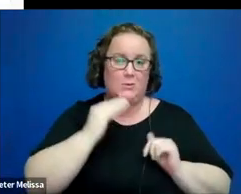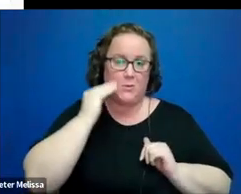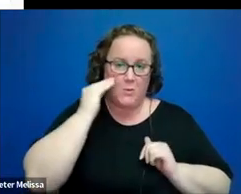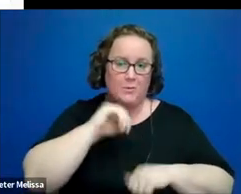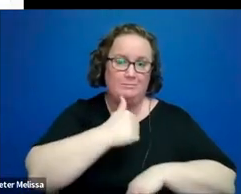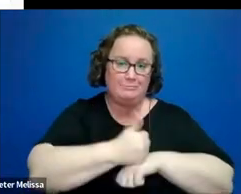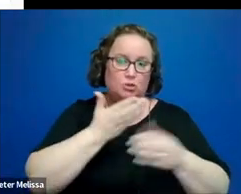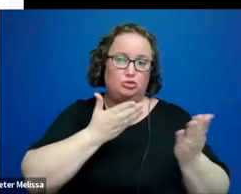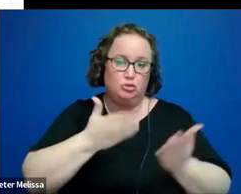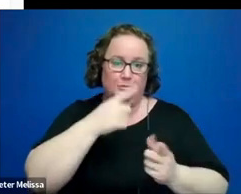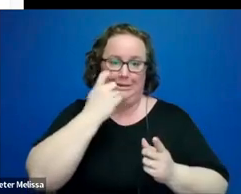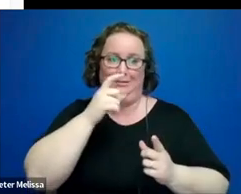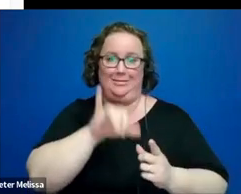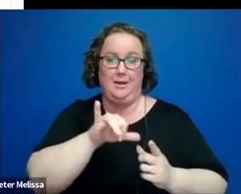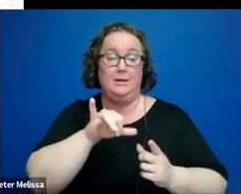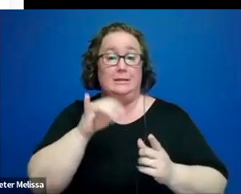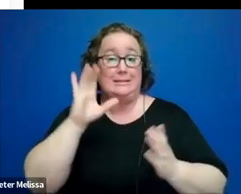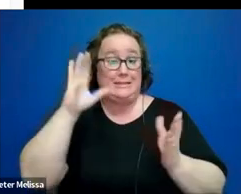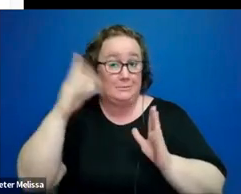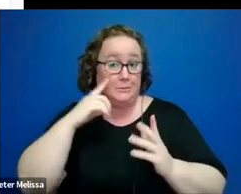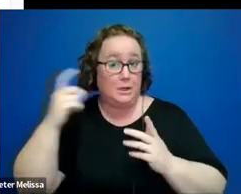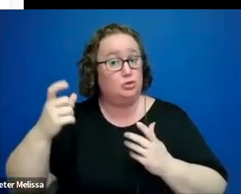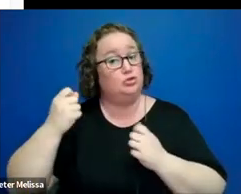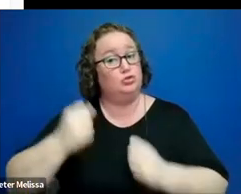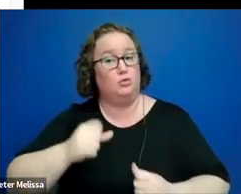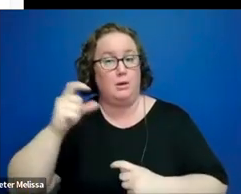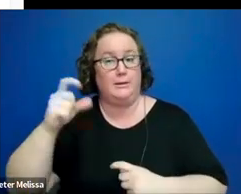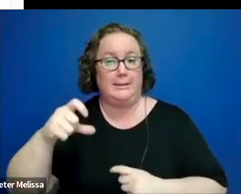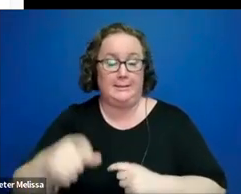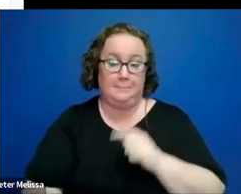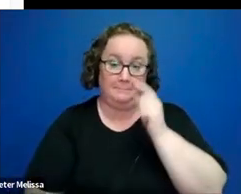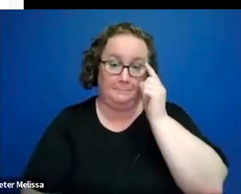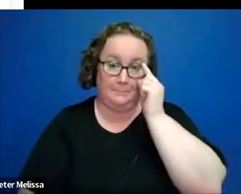to be a strong need. And then this is just one